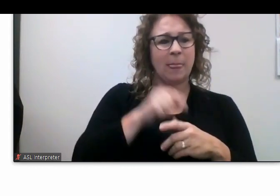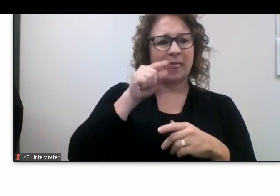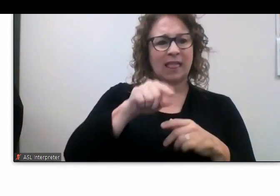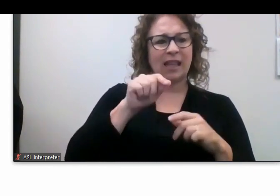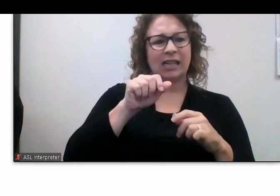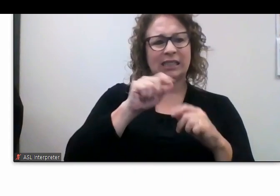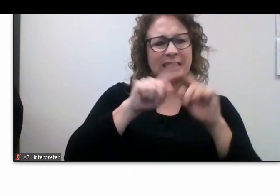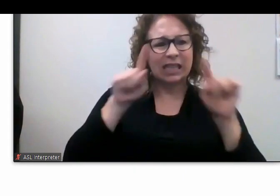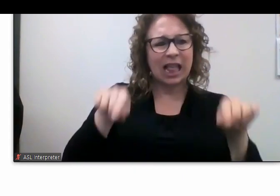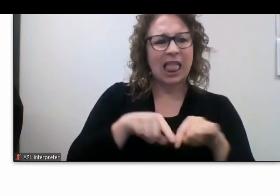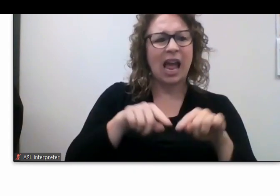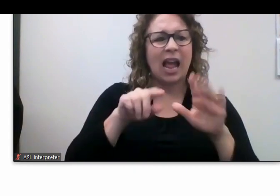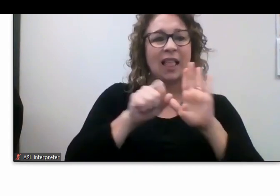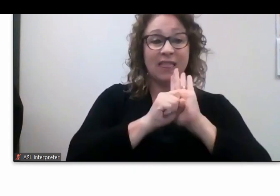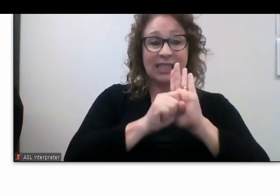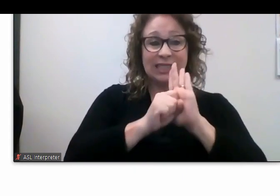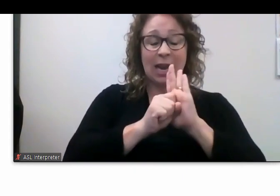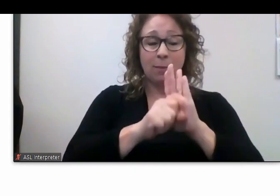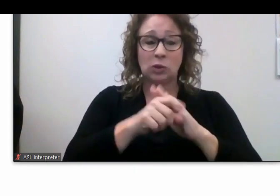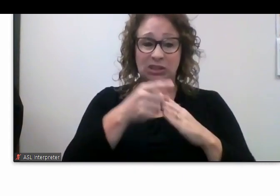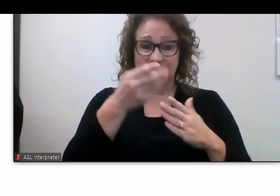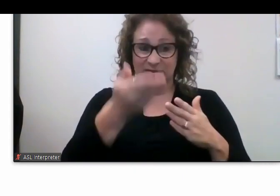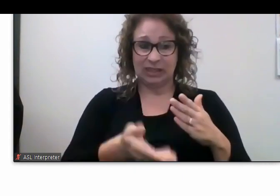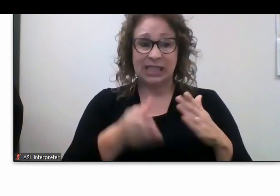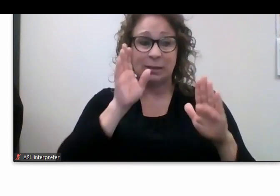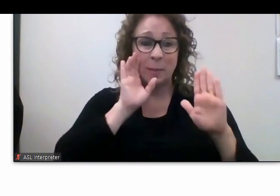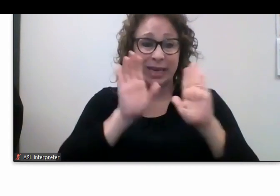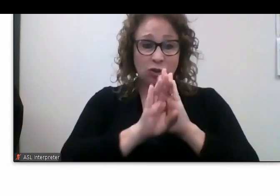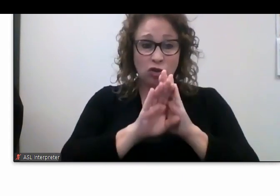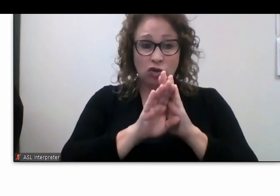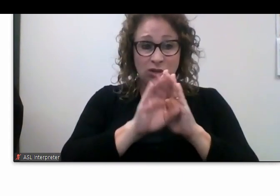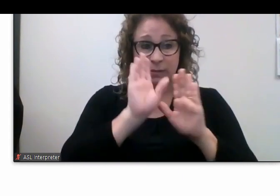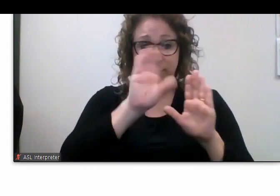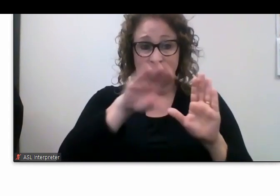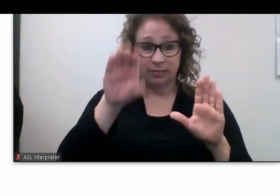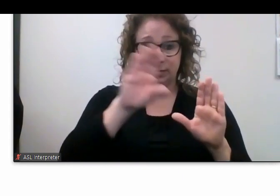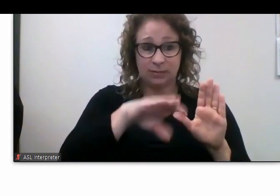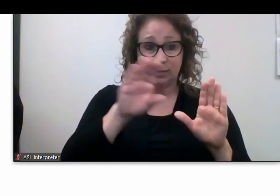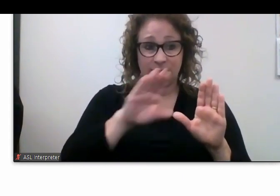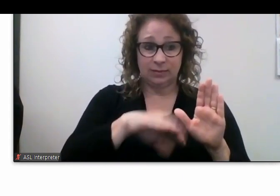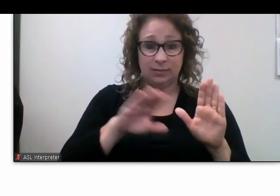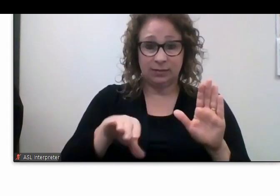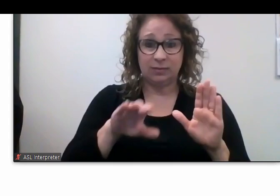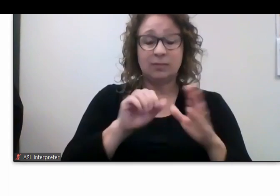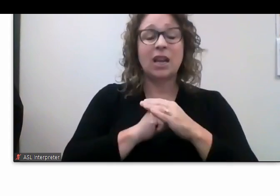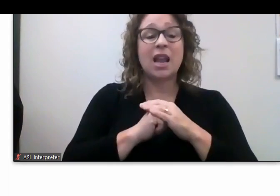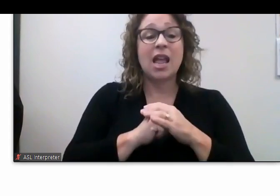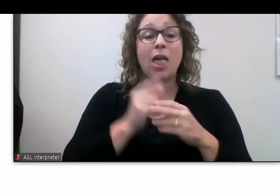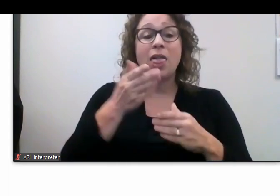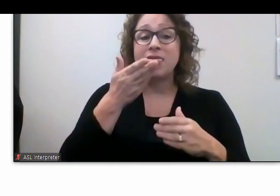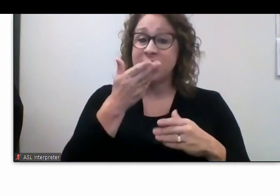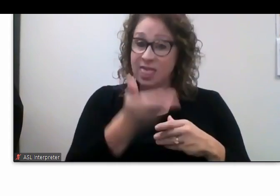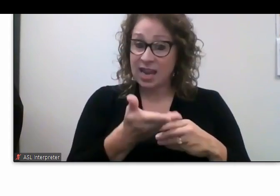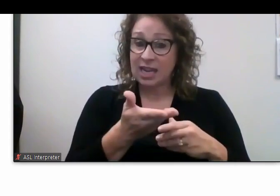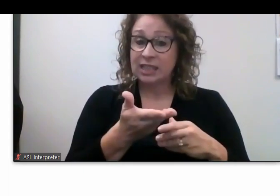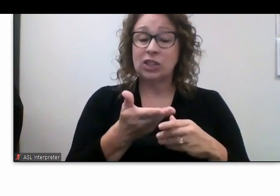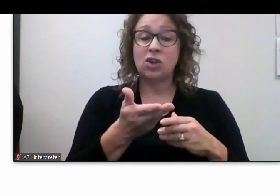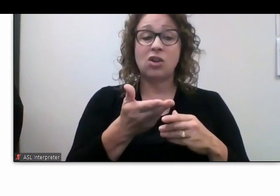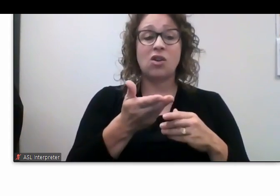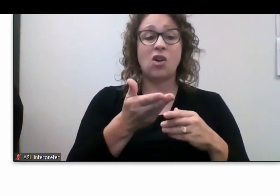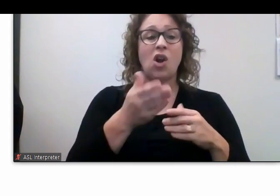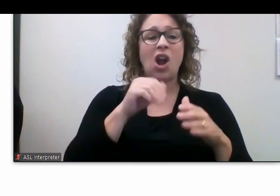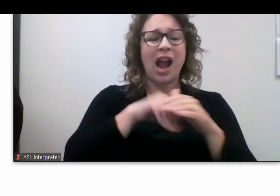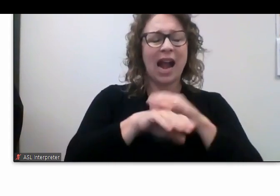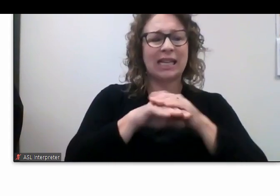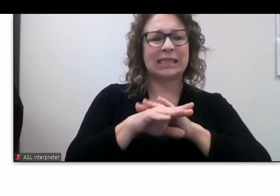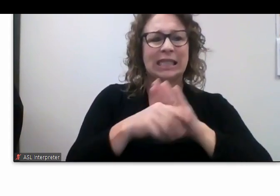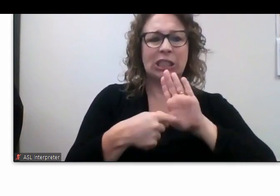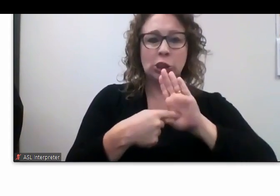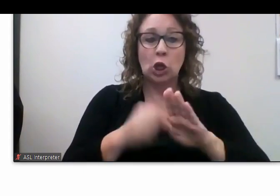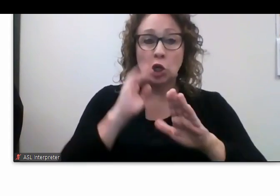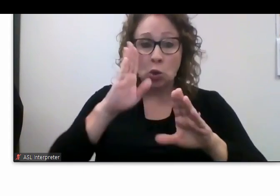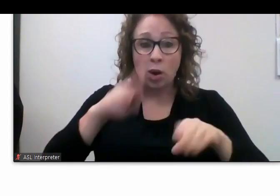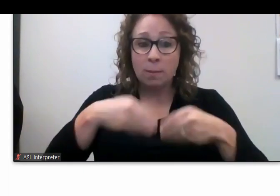is the symbols. These are access symbols that indicate you're providing the service.